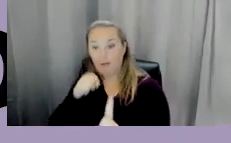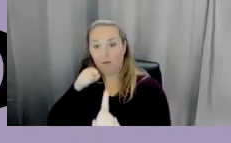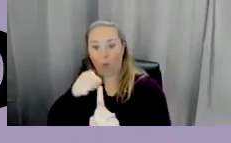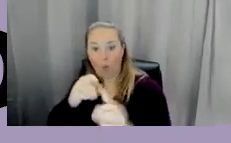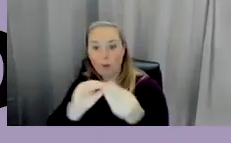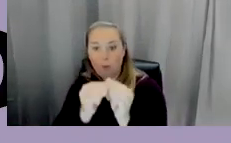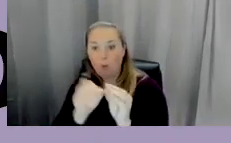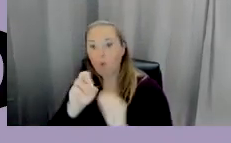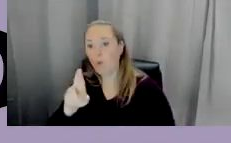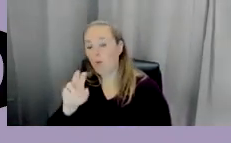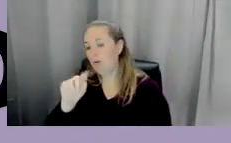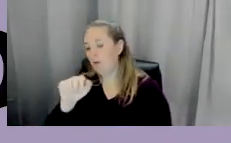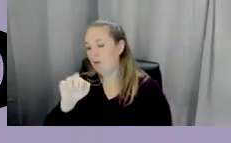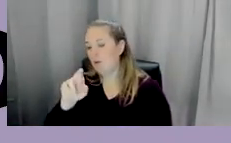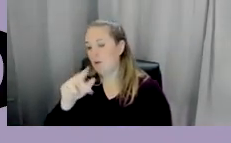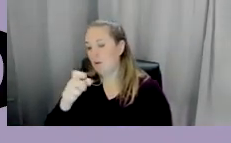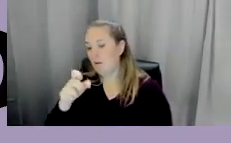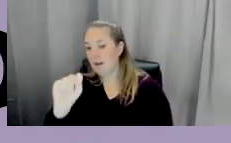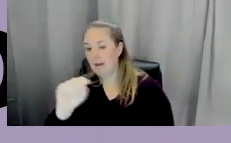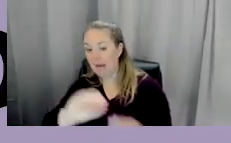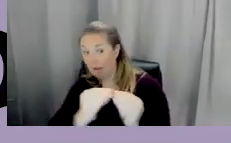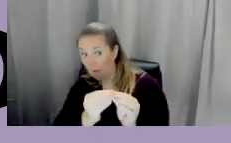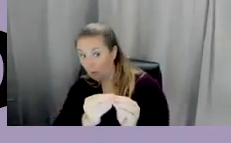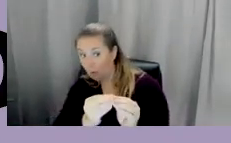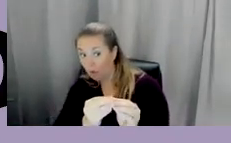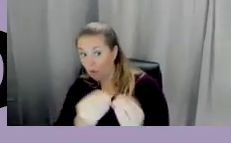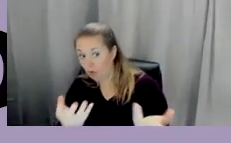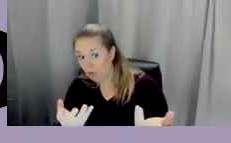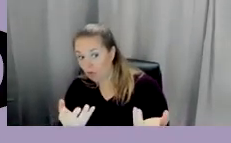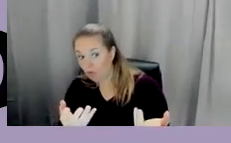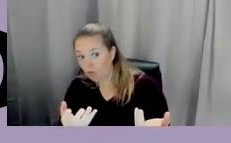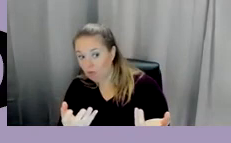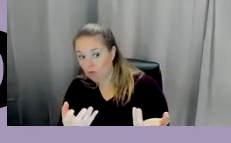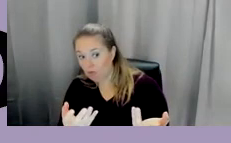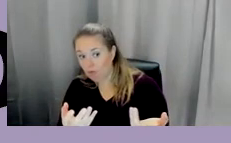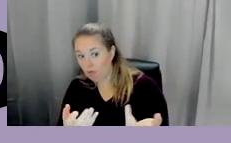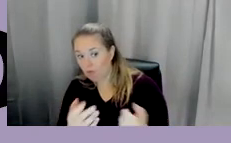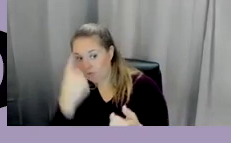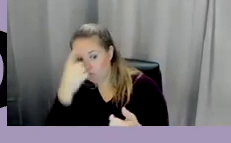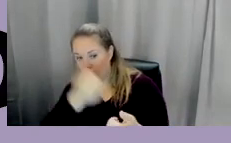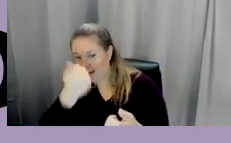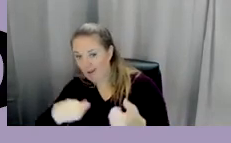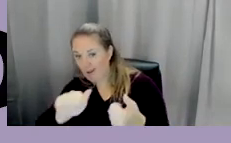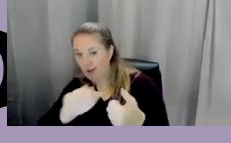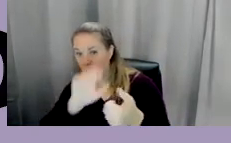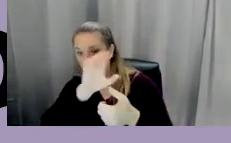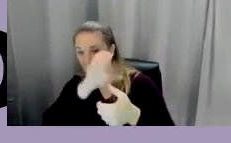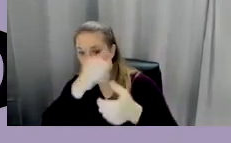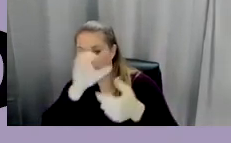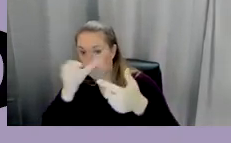I SEE A QUESTION AS WELL FROM JIMMY IN THE Q&A. IS THERE A SPECIFIC TARGET NUMBER